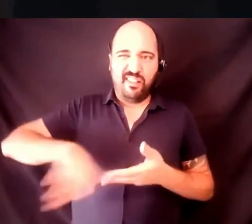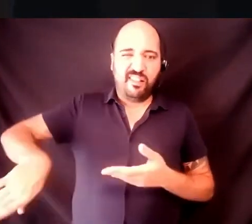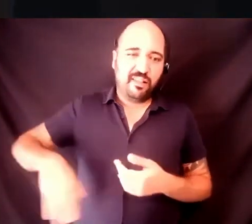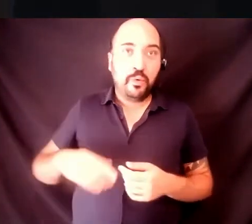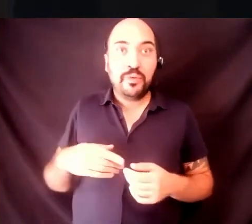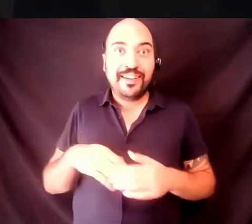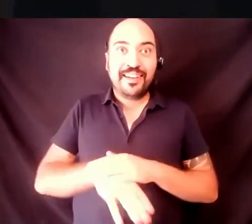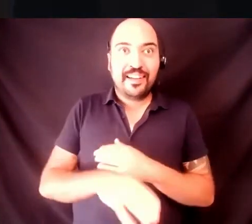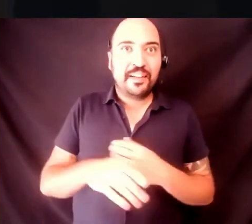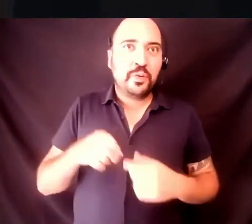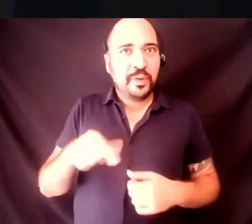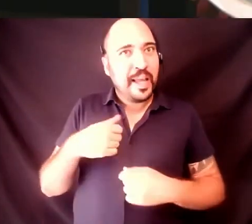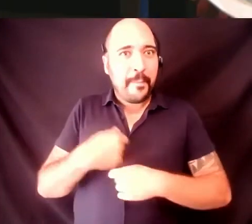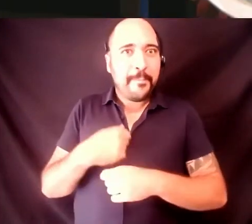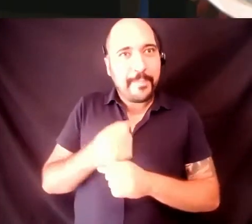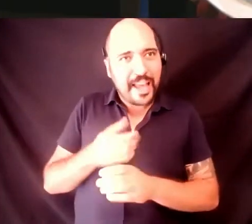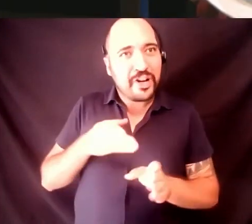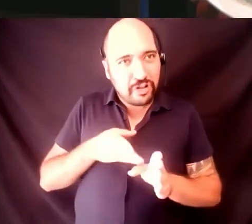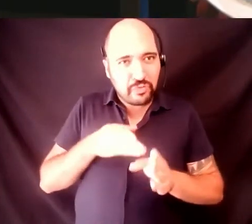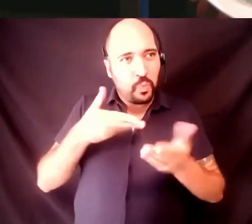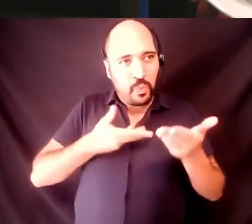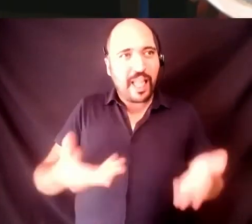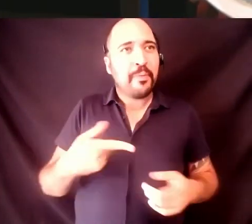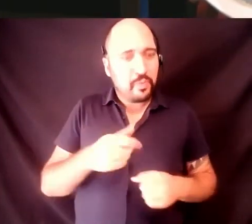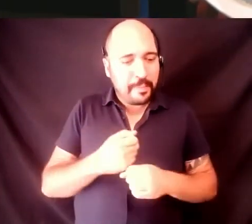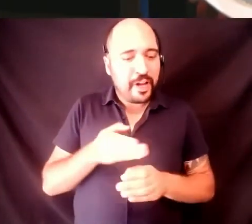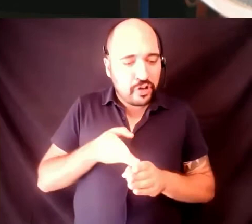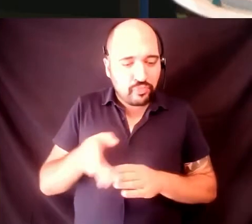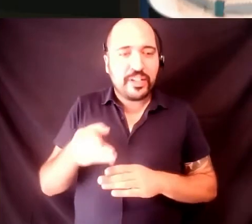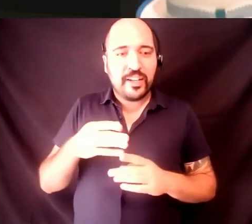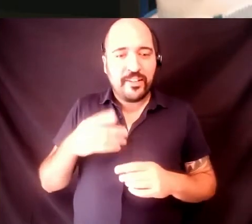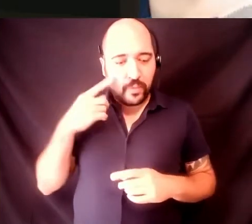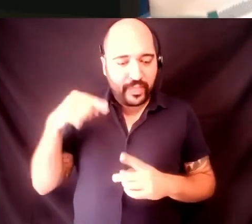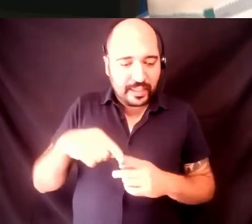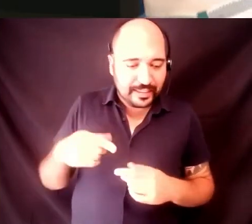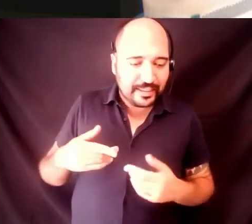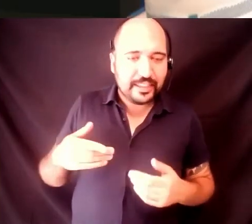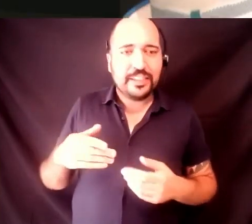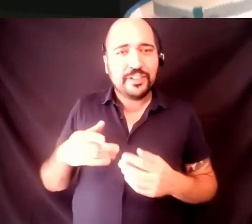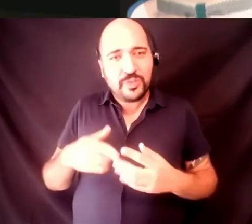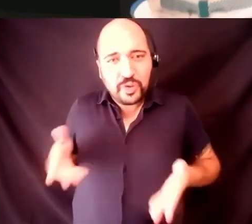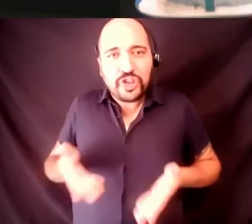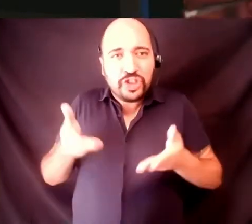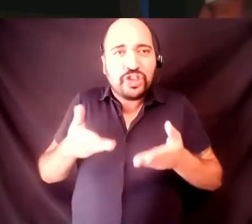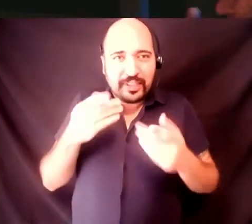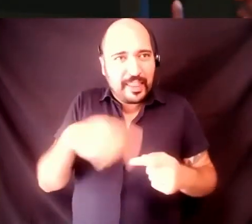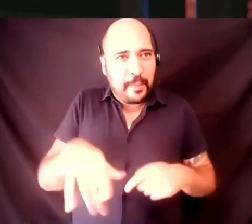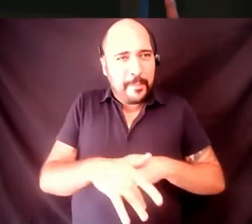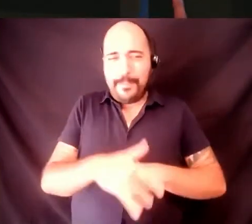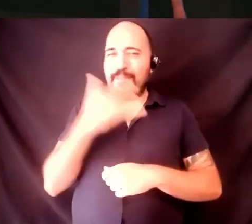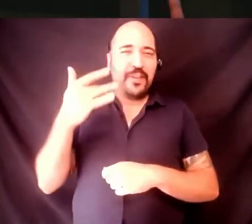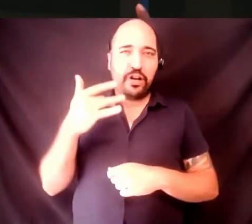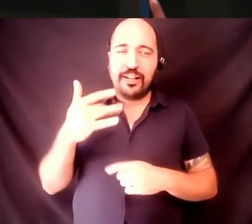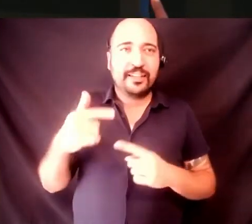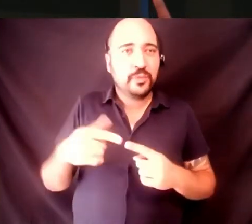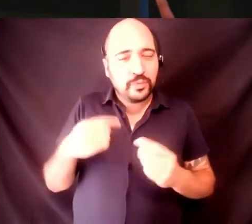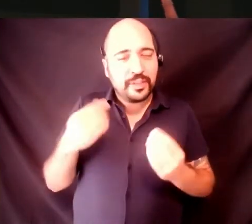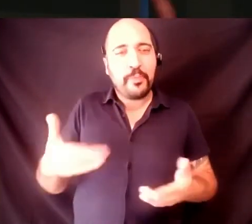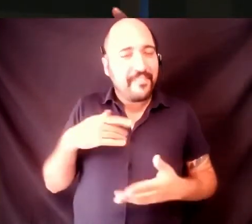And nurturing them early on, if that's their choice. They have an option to choose that. I was remiss in saying this.